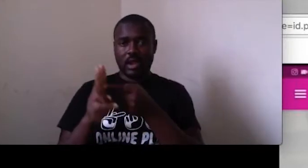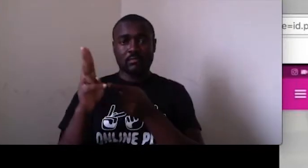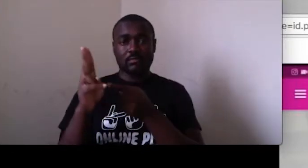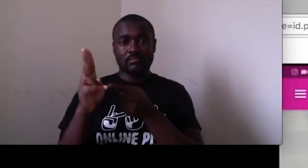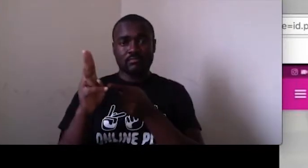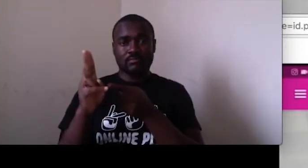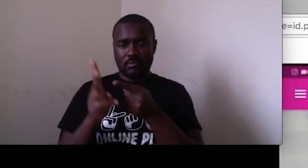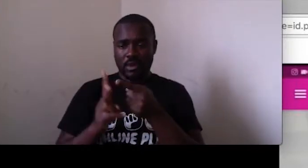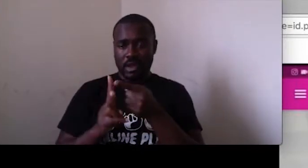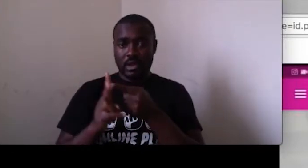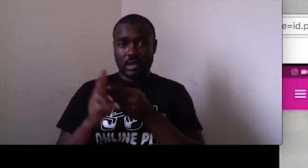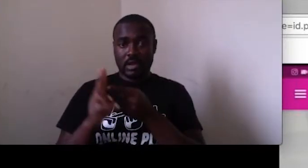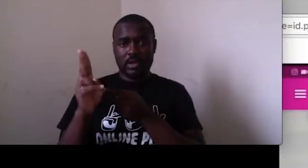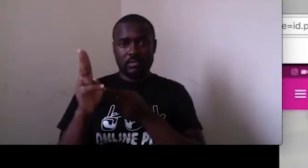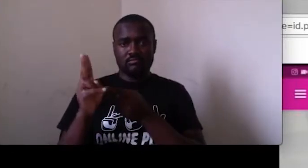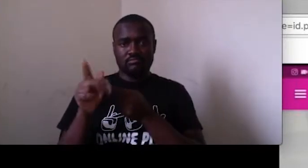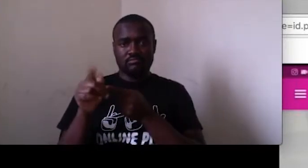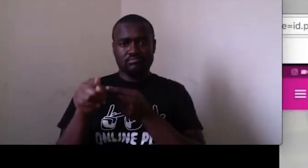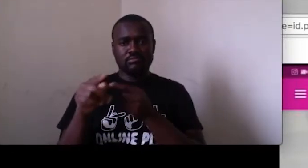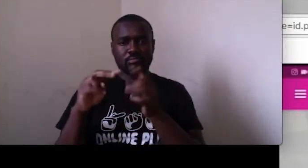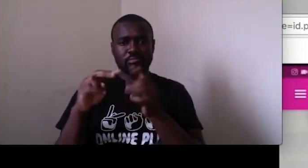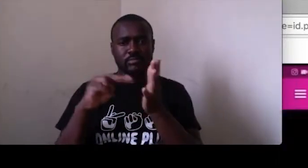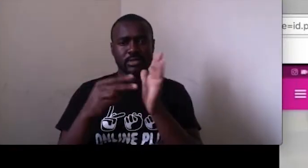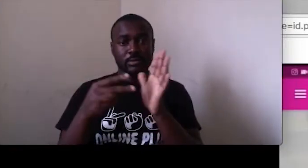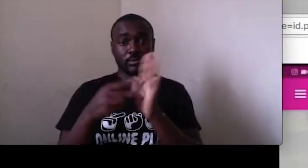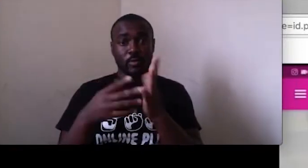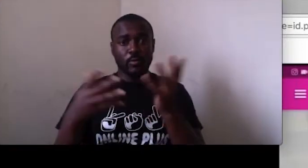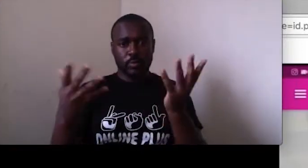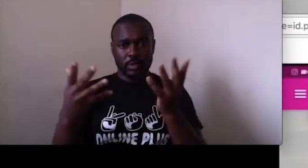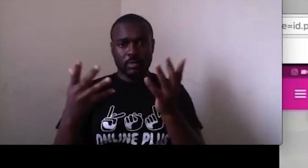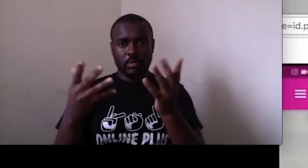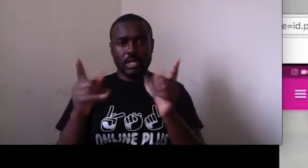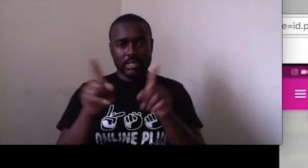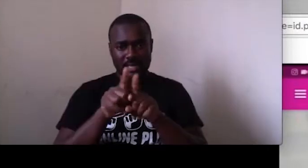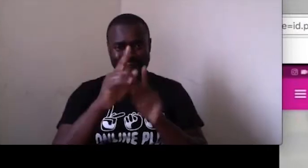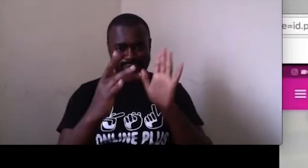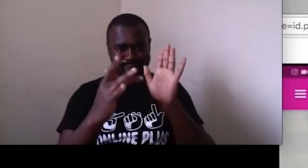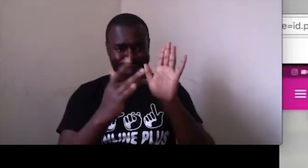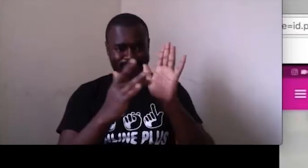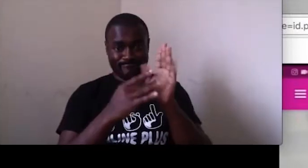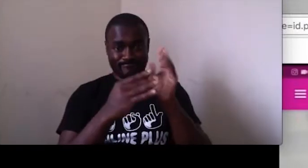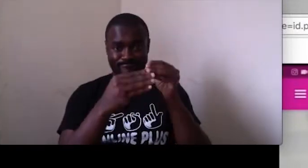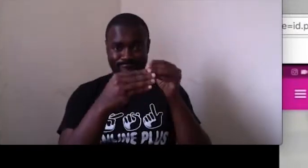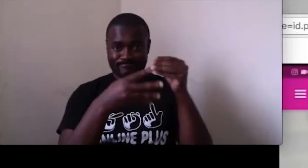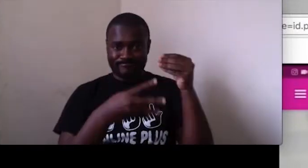So that's how the app works You can also see another word: how do you sign 'circumcision'?